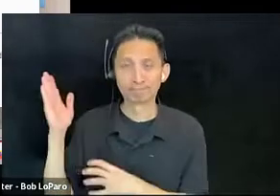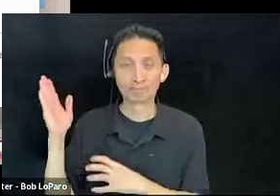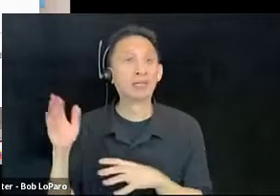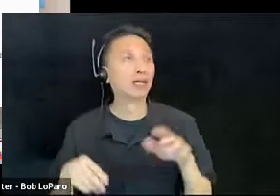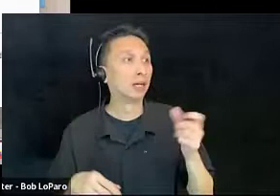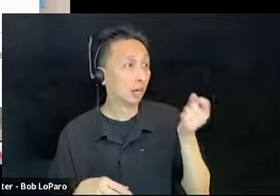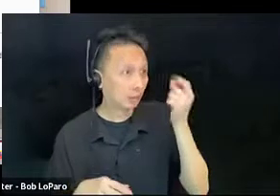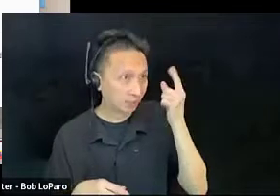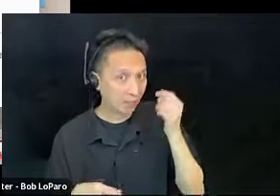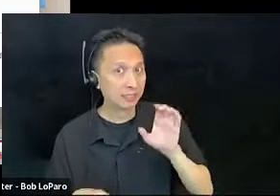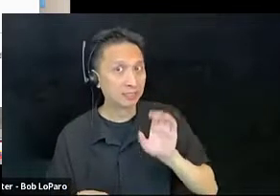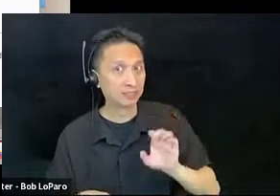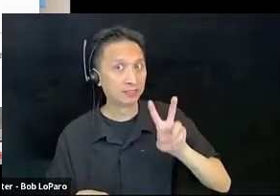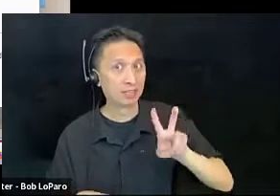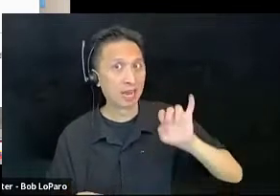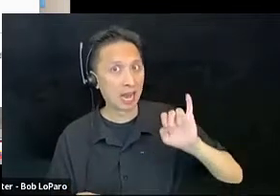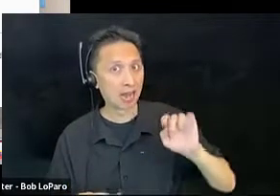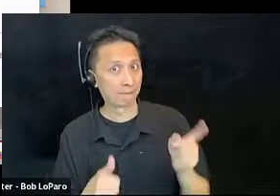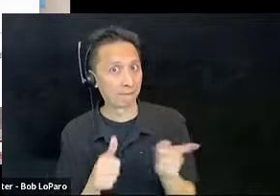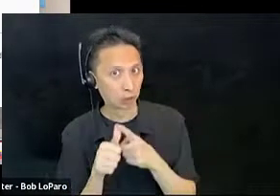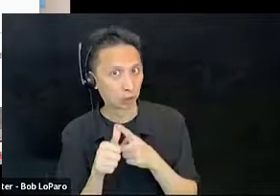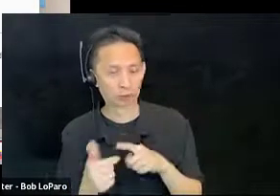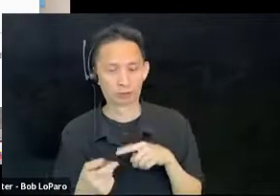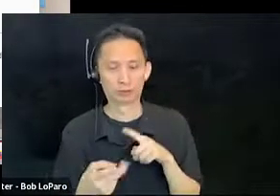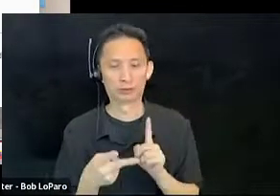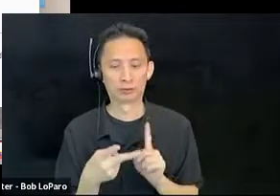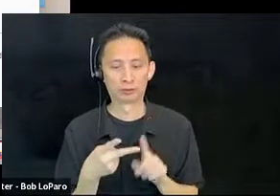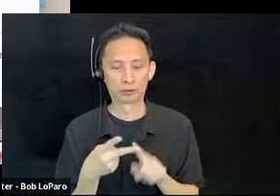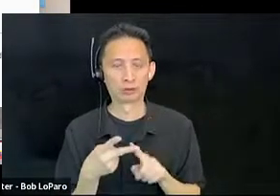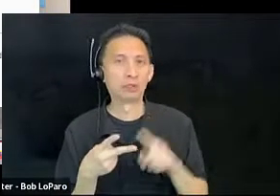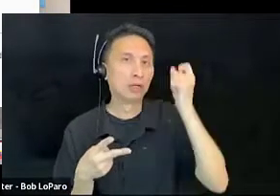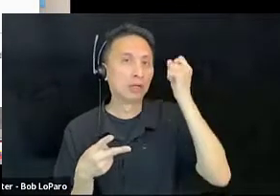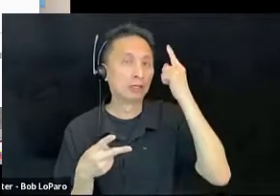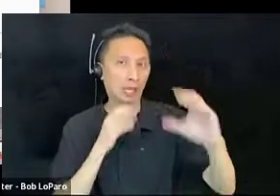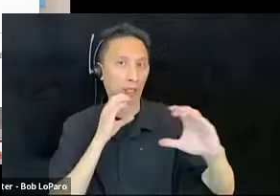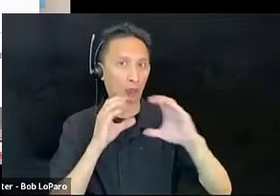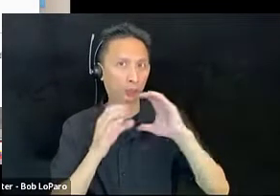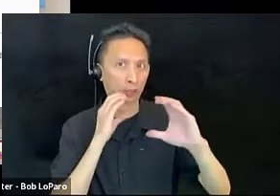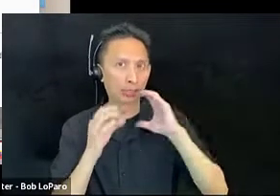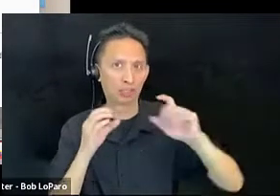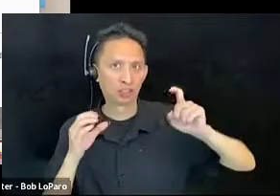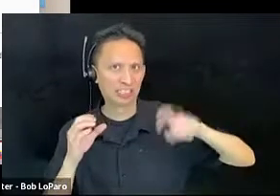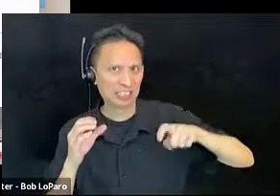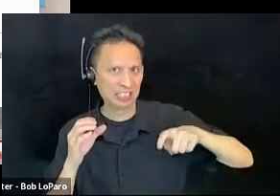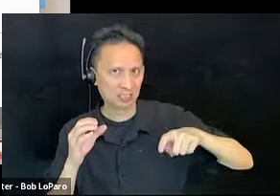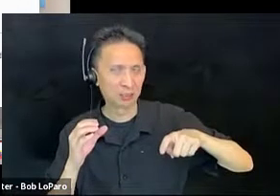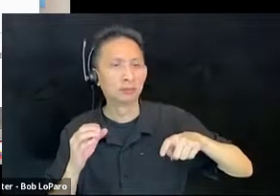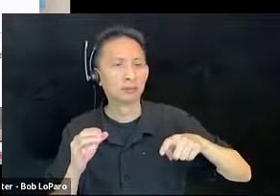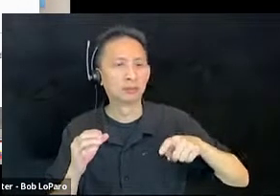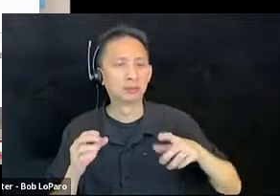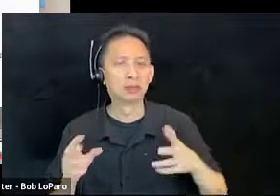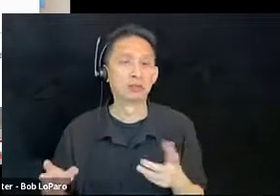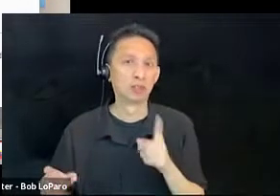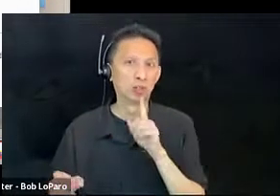and you have the background info on communication. This tool is essentially a balance